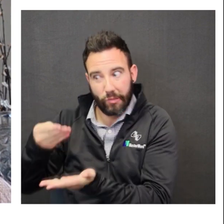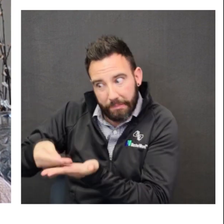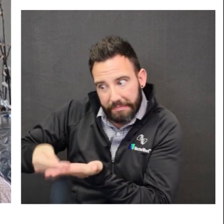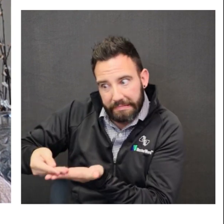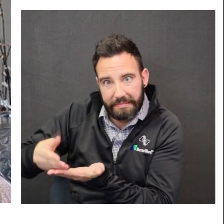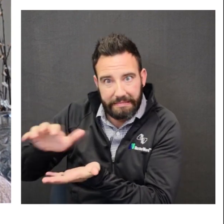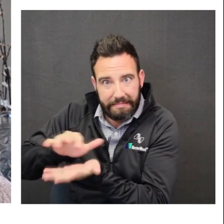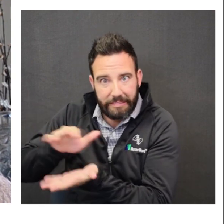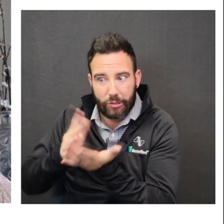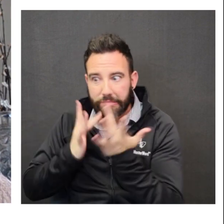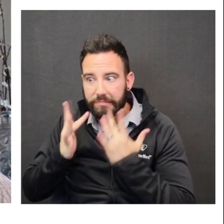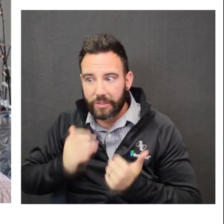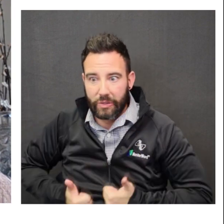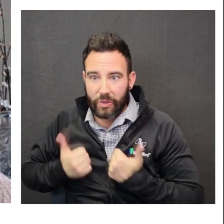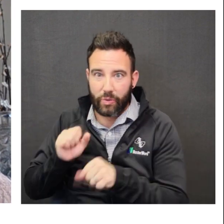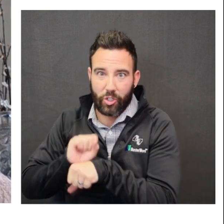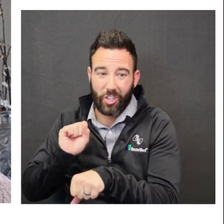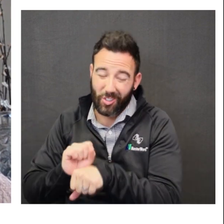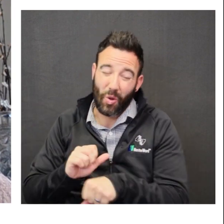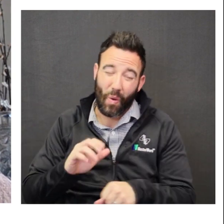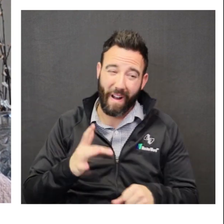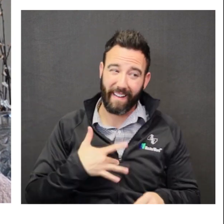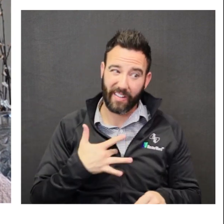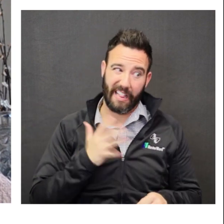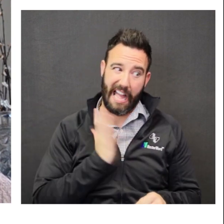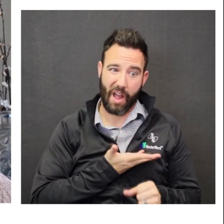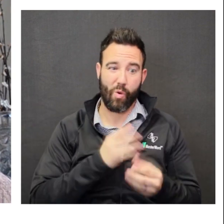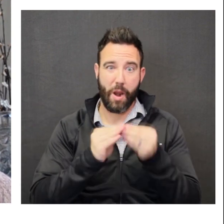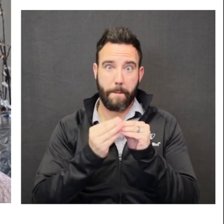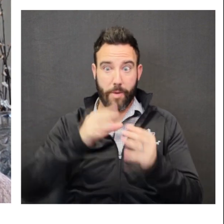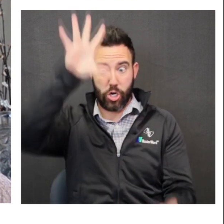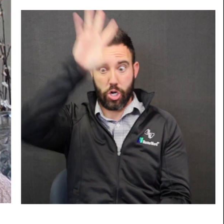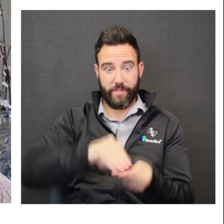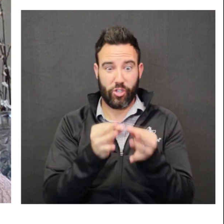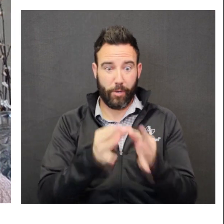be the case that will, or numbers will shrink for at least temporarily.